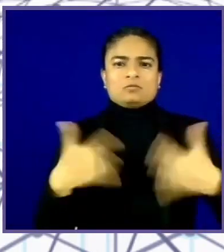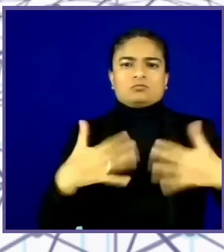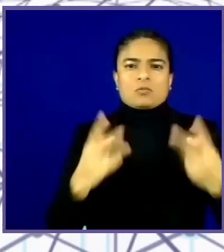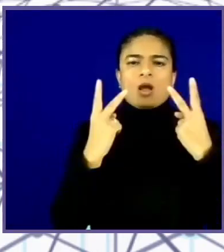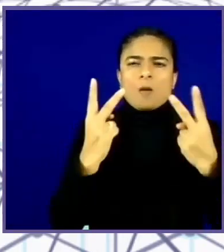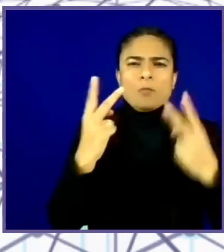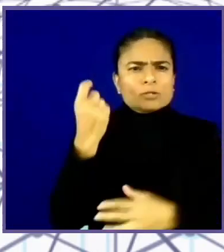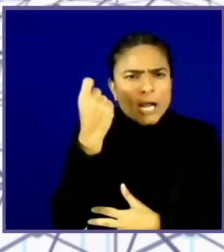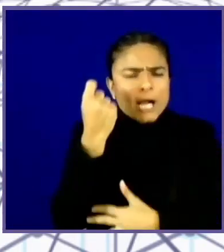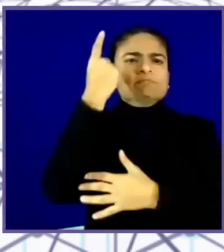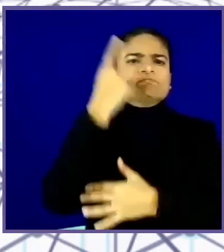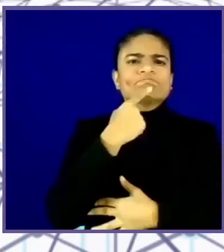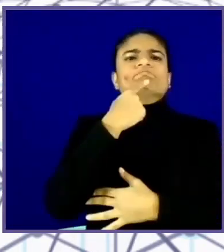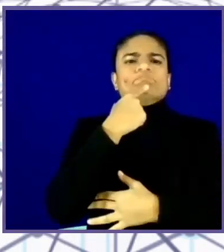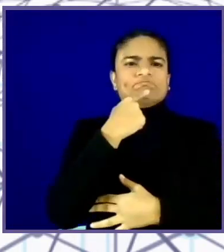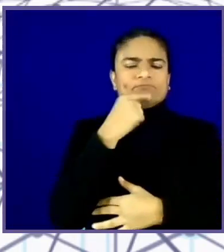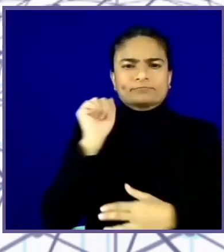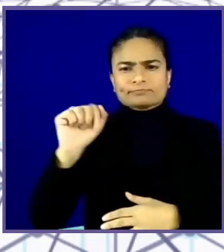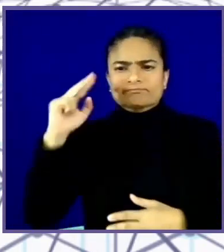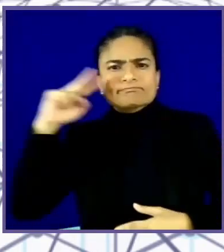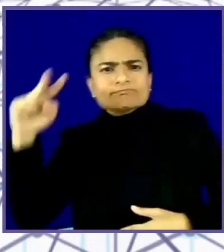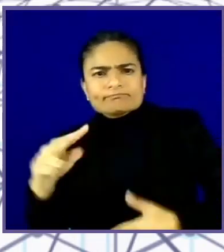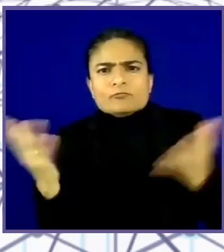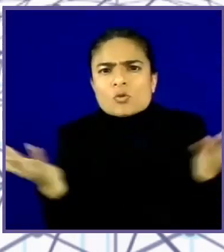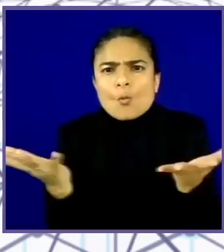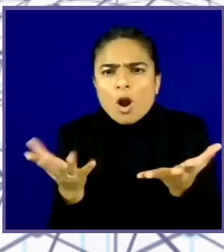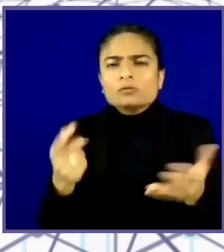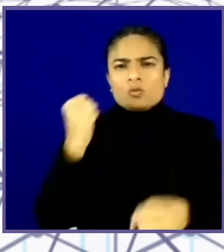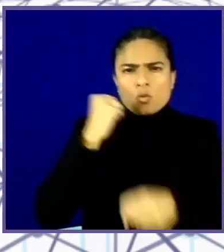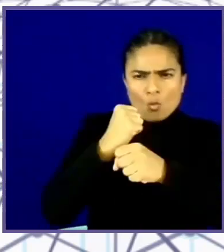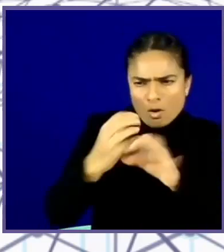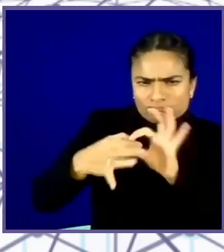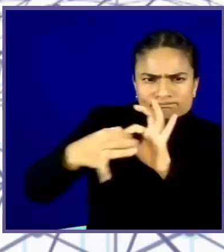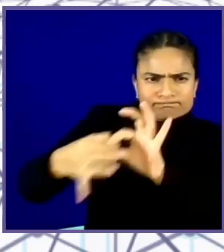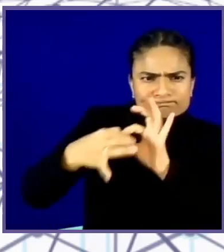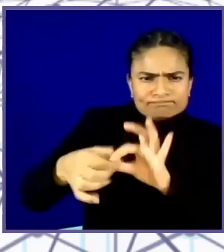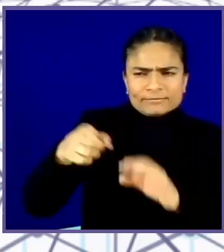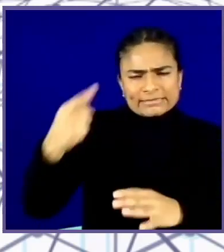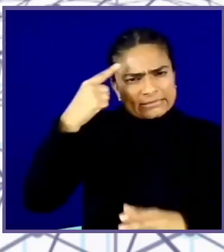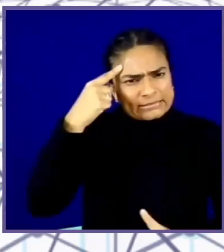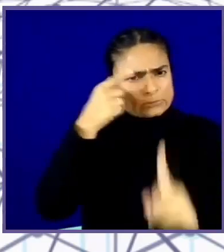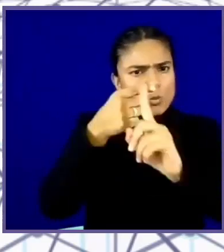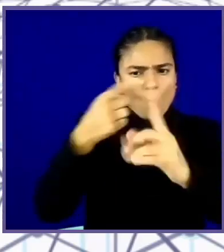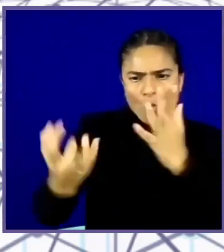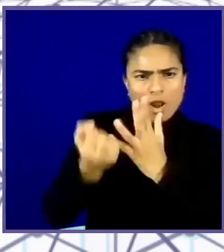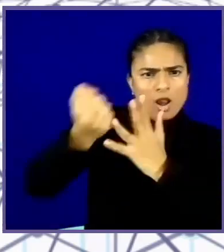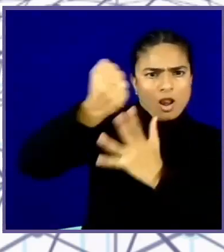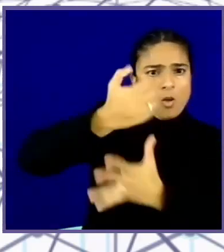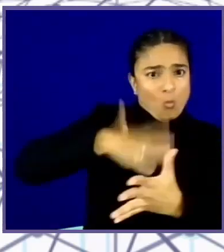We do this by understanding that person's narrative or story, the context or environment